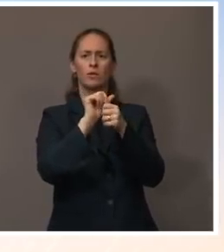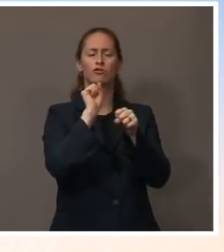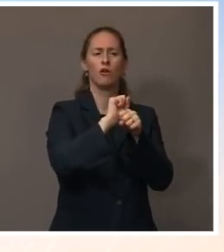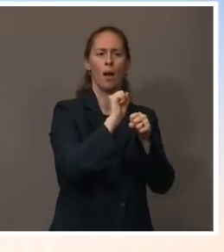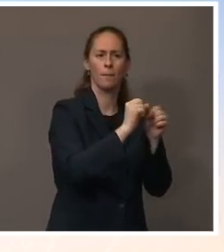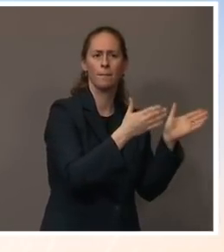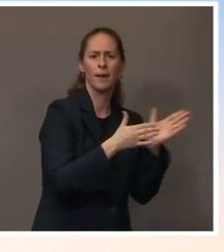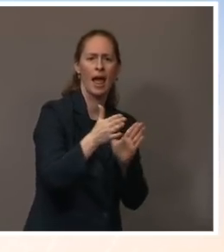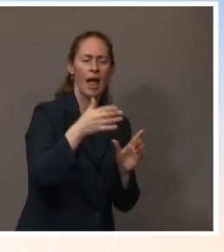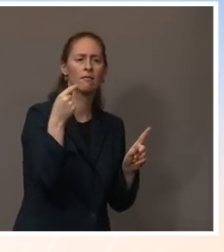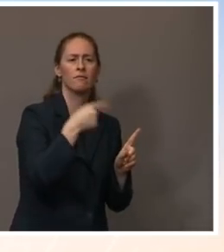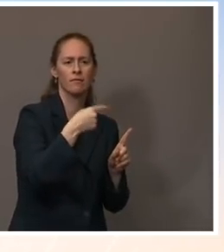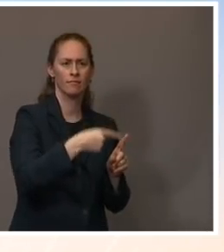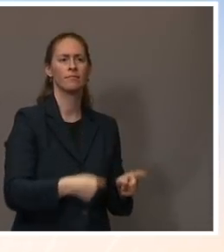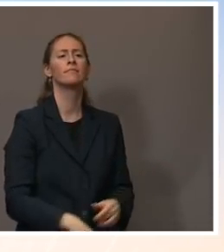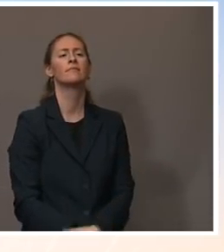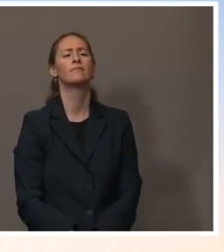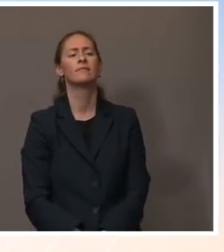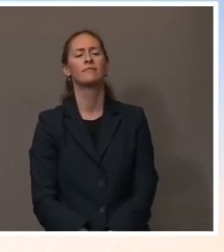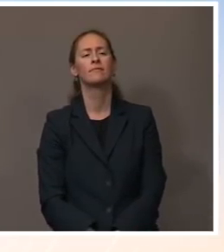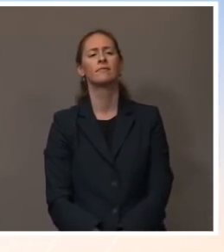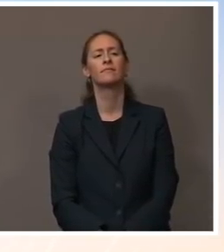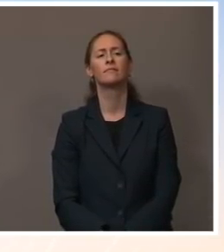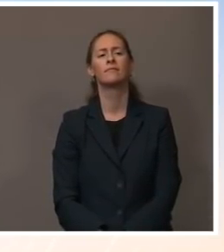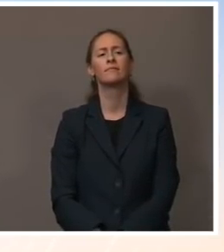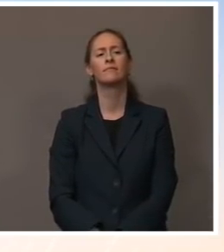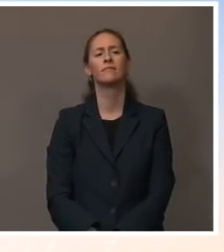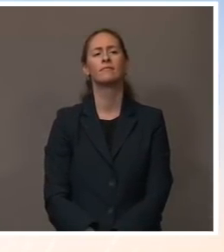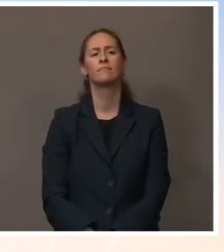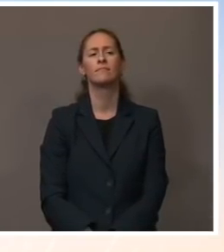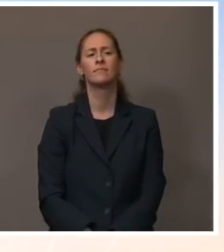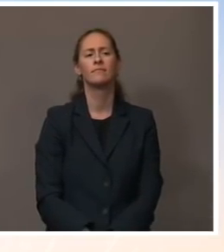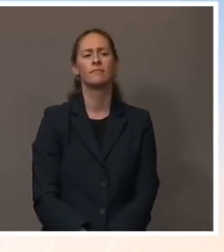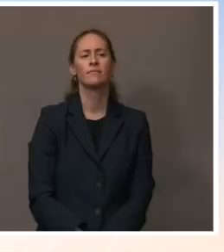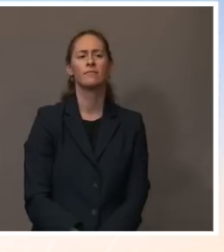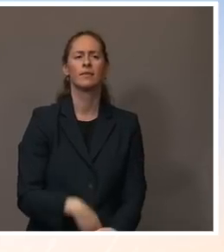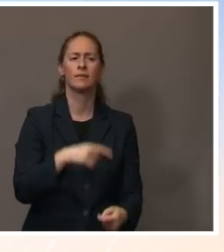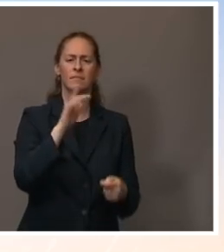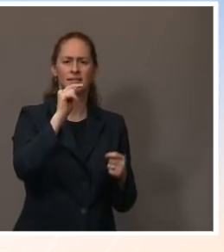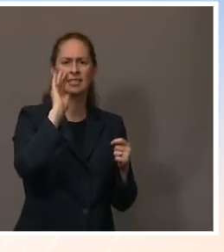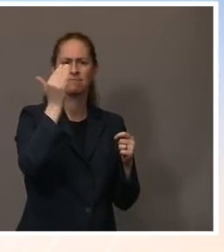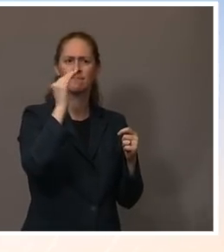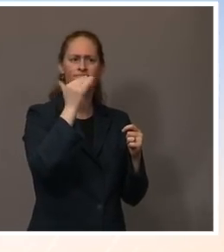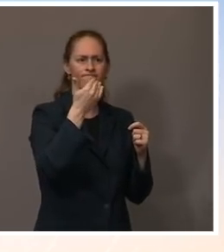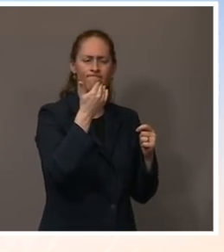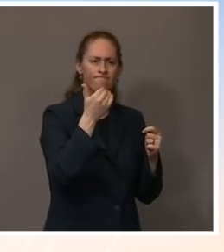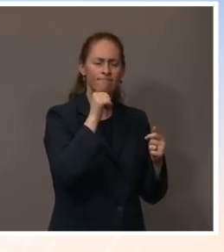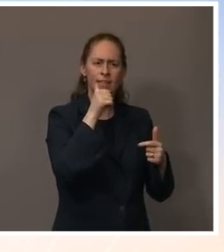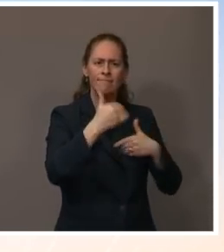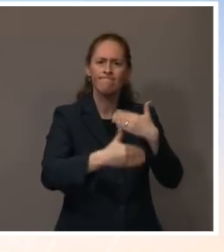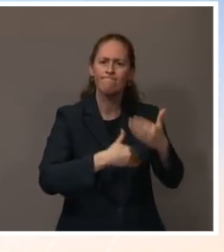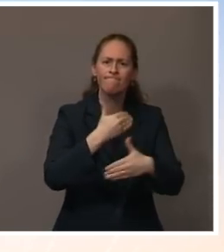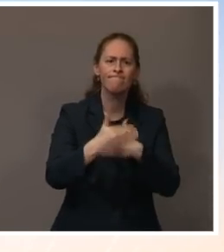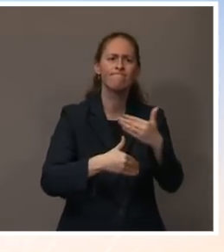or stop you guys from being able to do reconciliation. Can you respond to that idea that they're basically cooperating